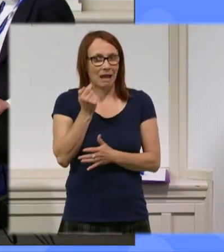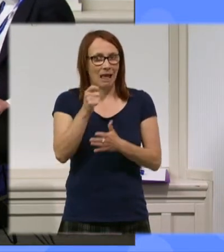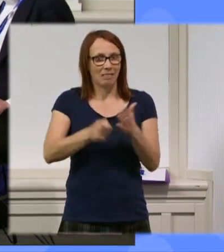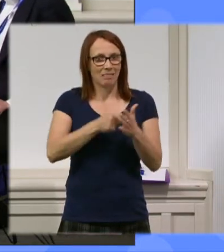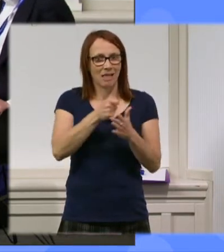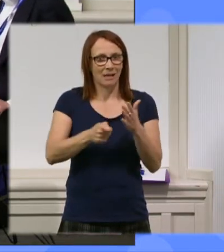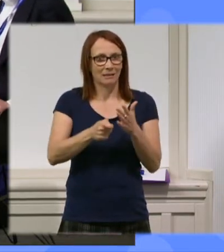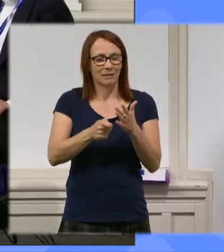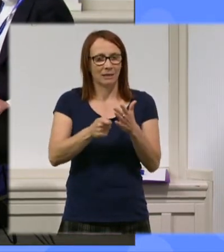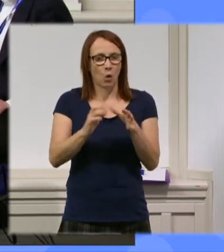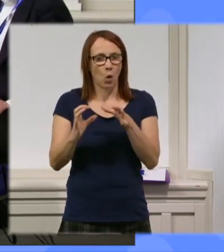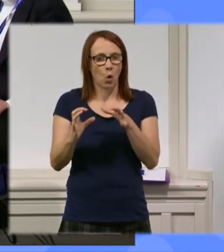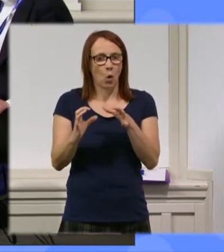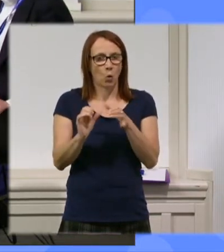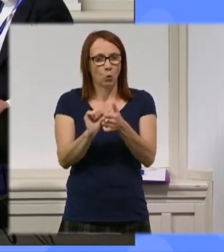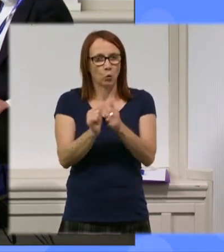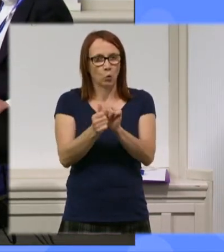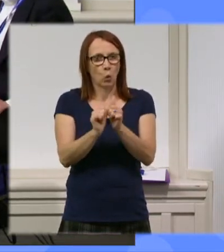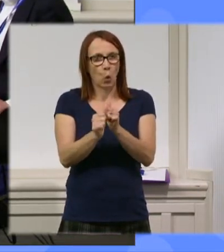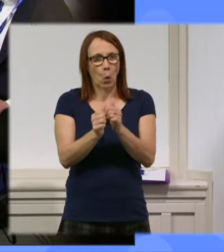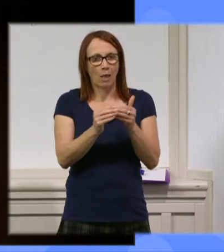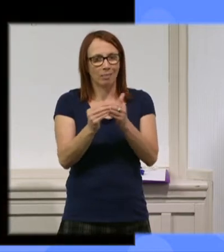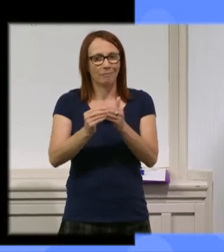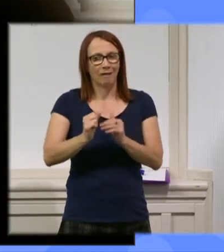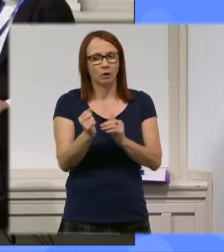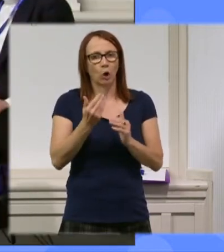Cooley here of the Scottish Green Party and I think your partner in trying is